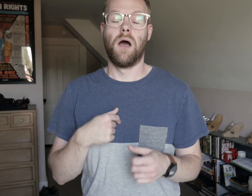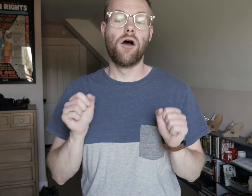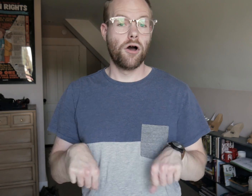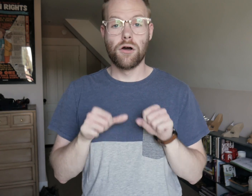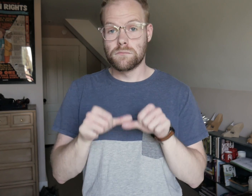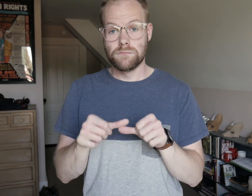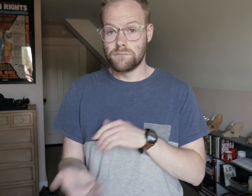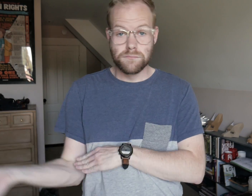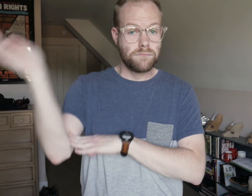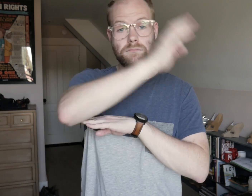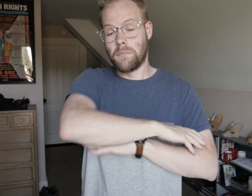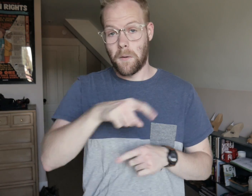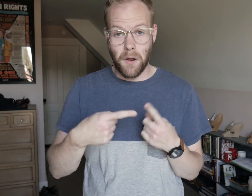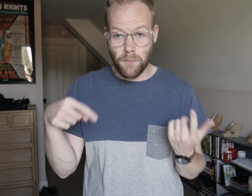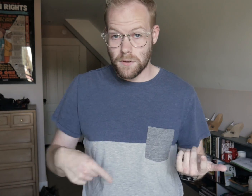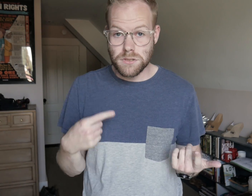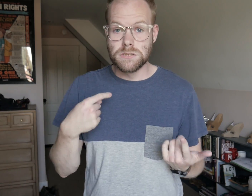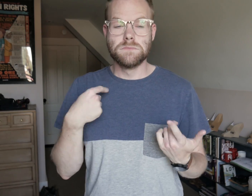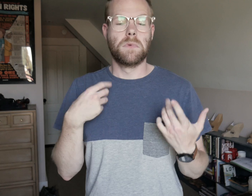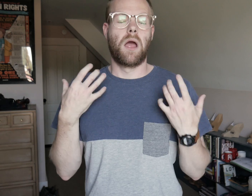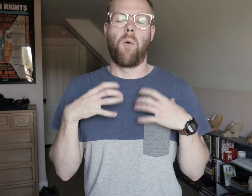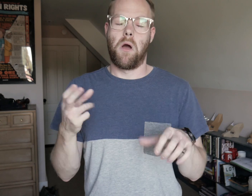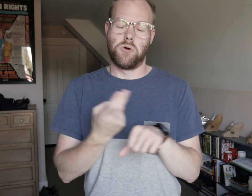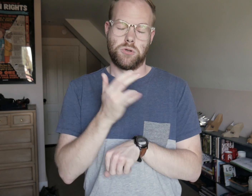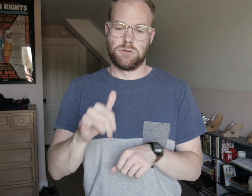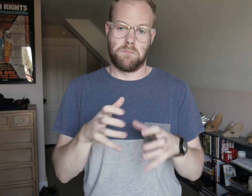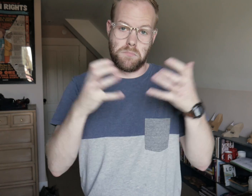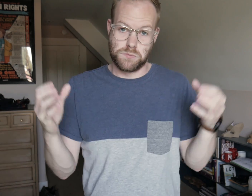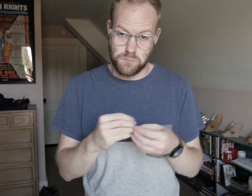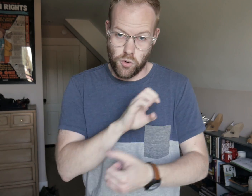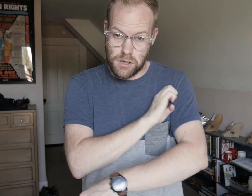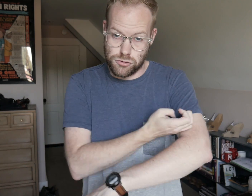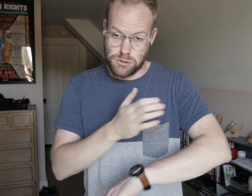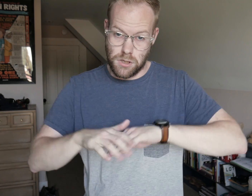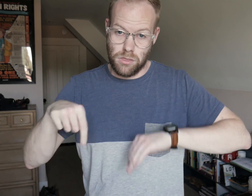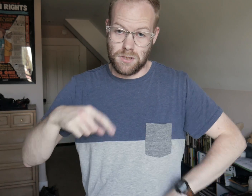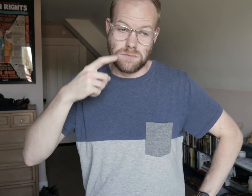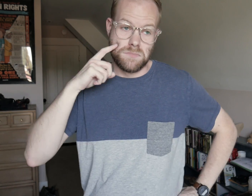I could go on all day about this, but I don’t want to use that much more energy on this,